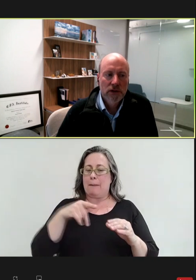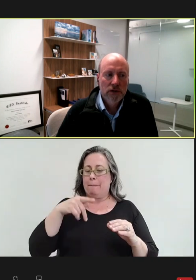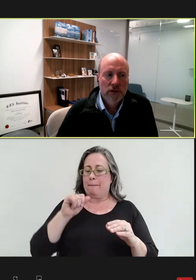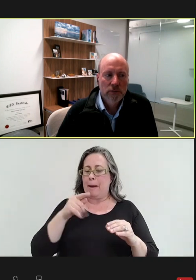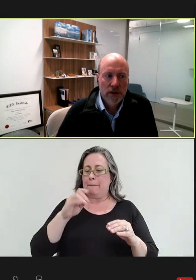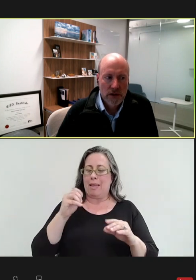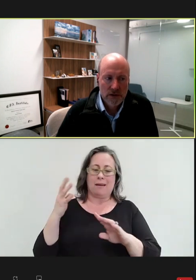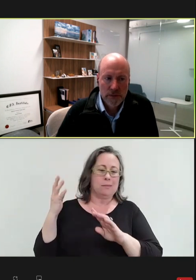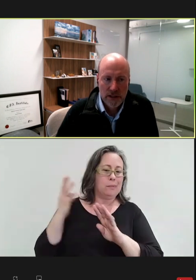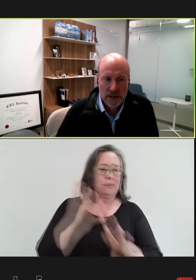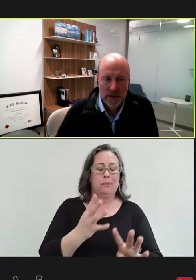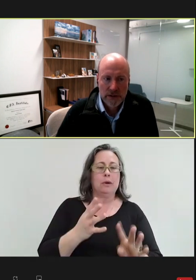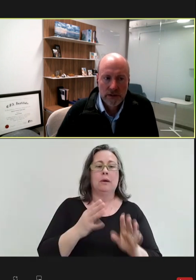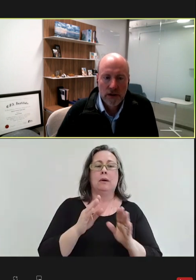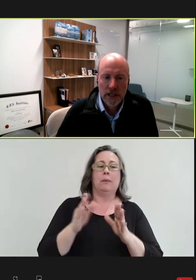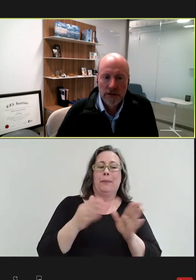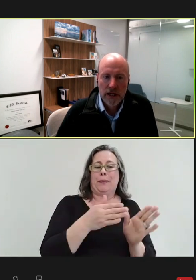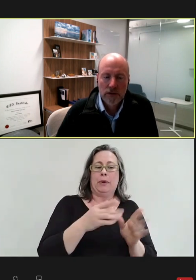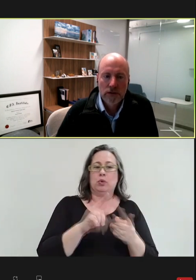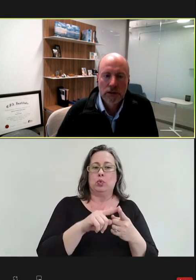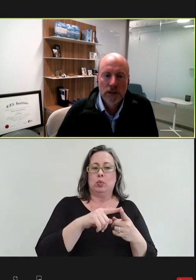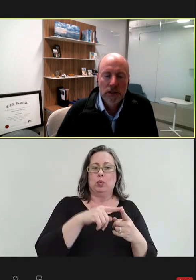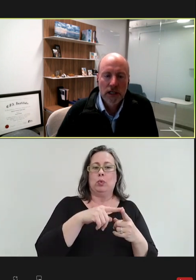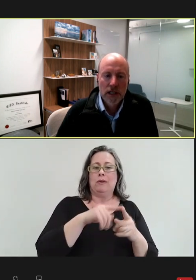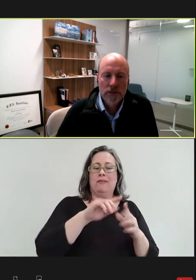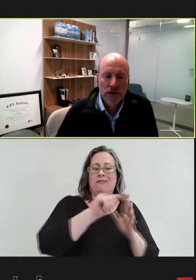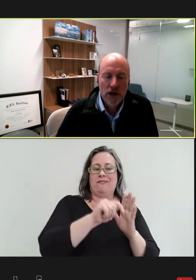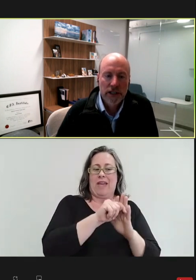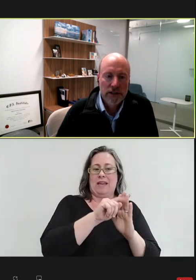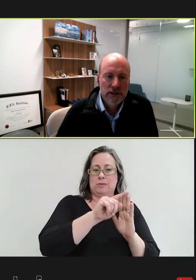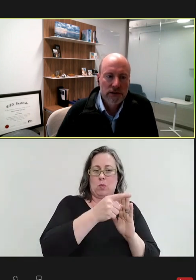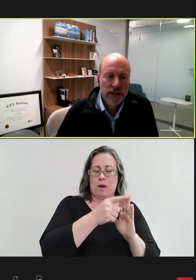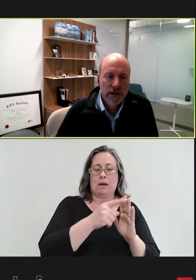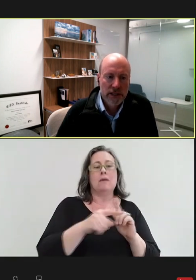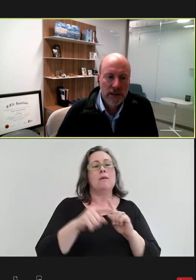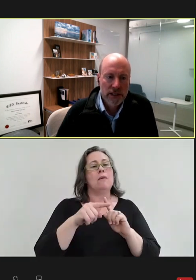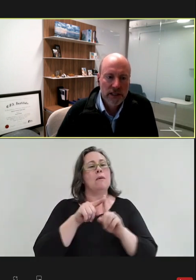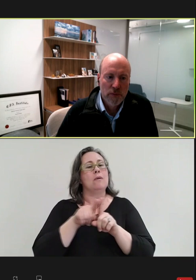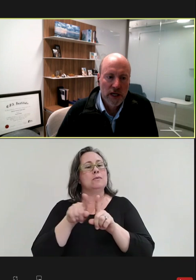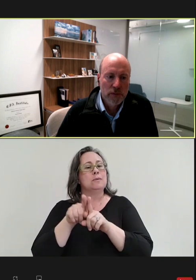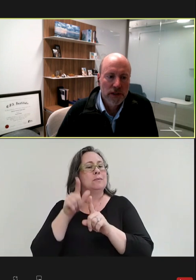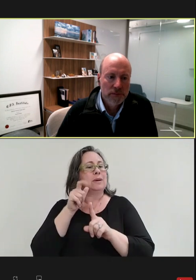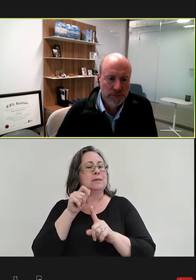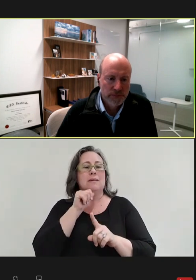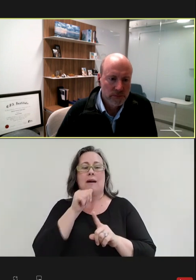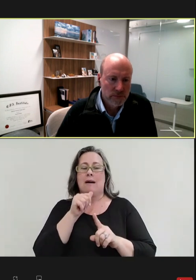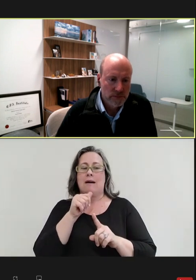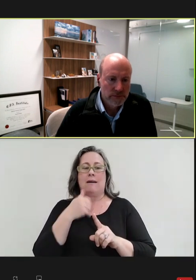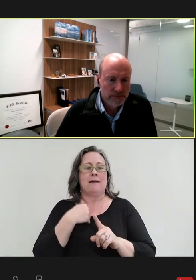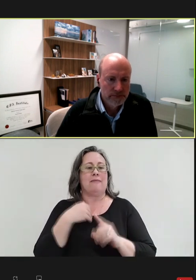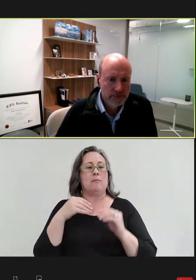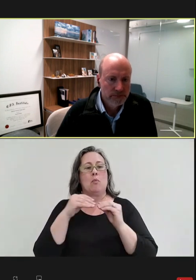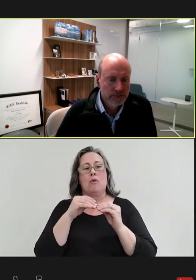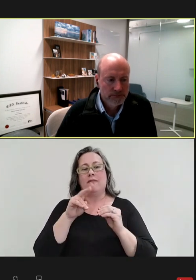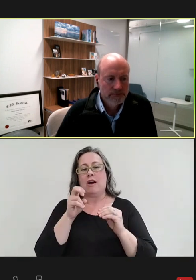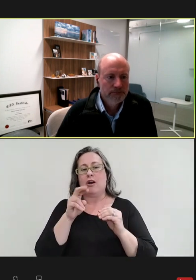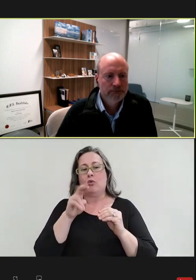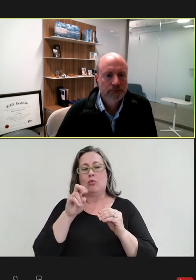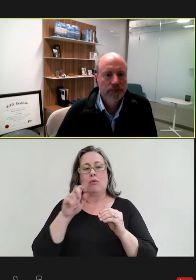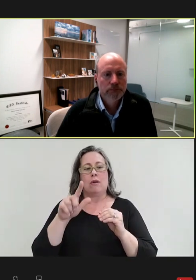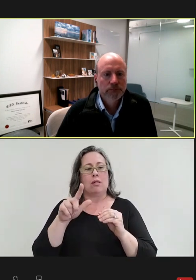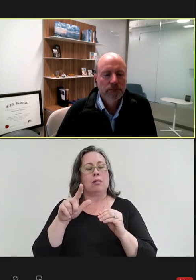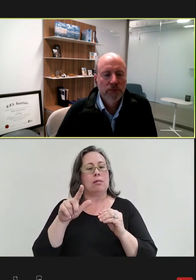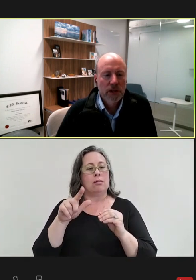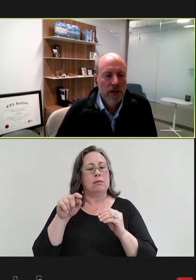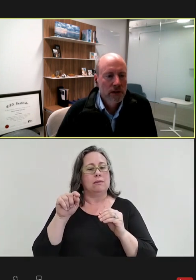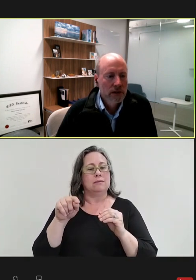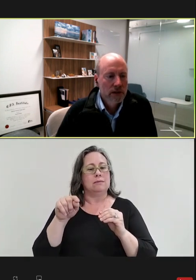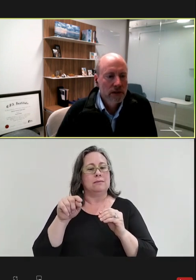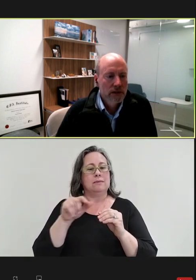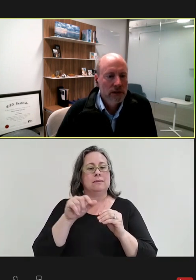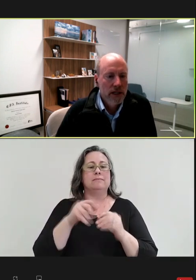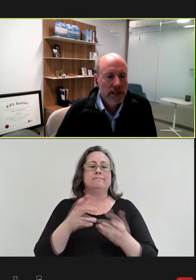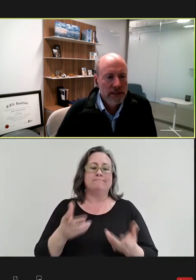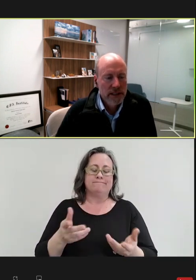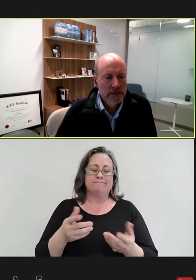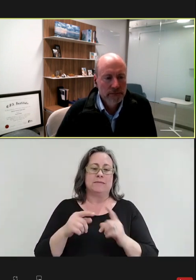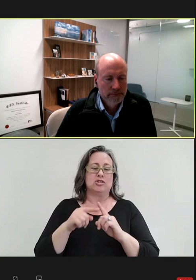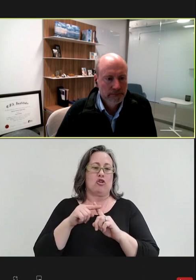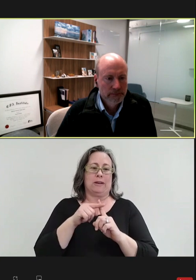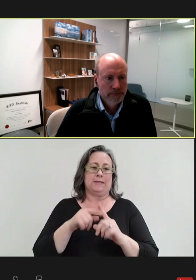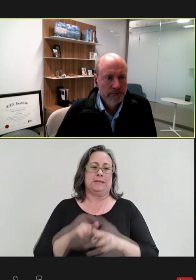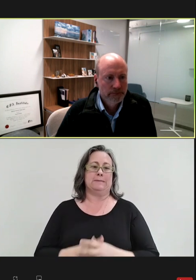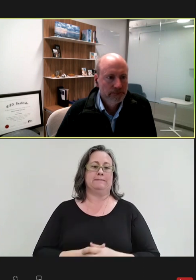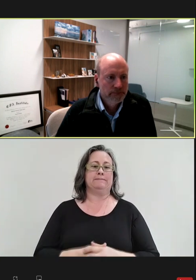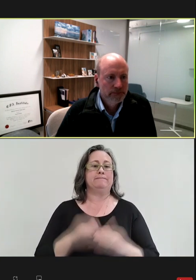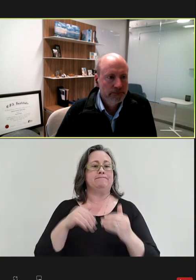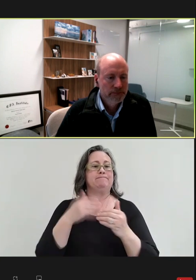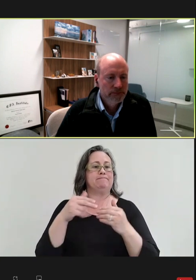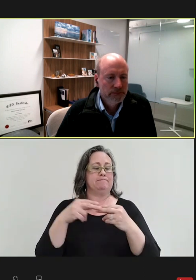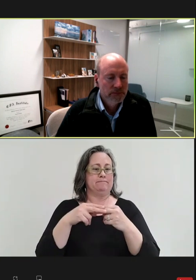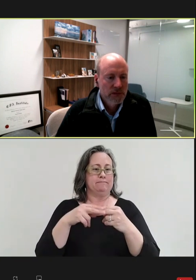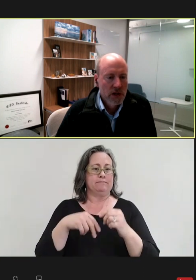COVID, but also because of the other RNA viral targets that are in the pipeline. Next slide.